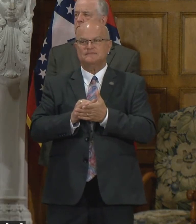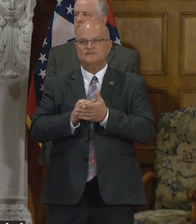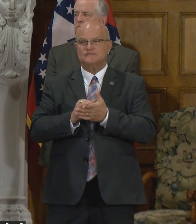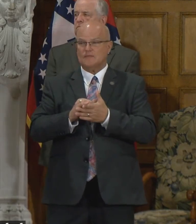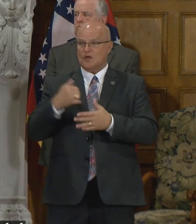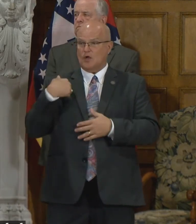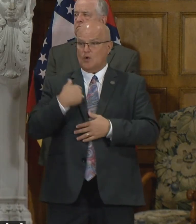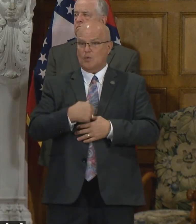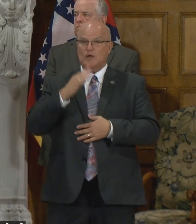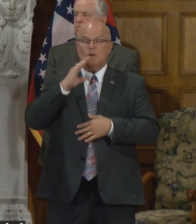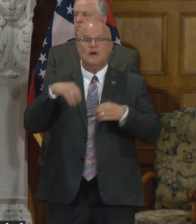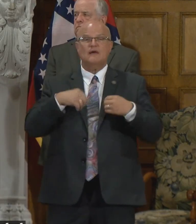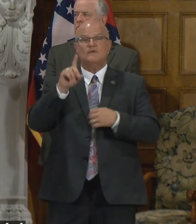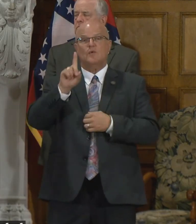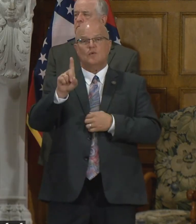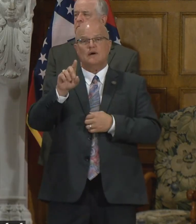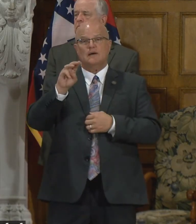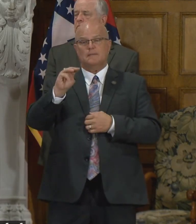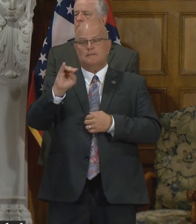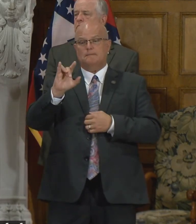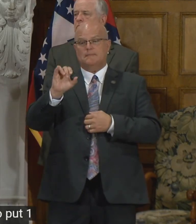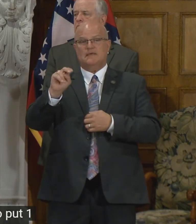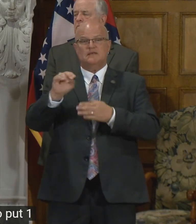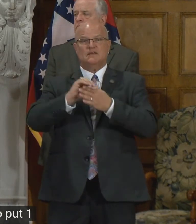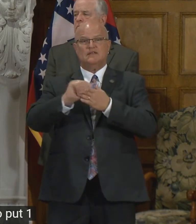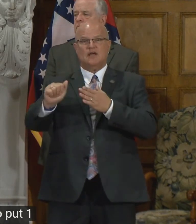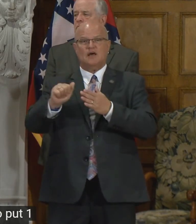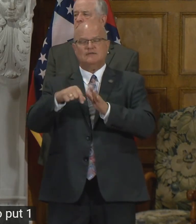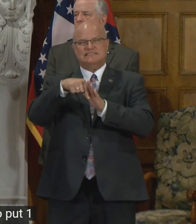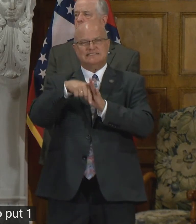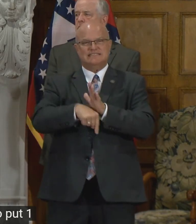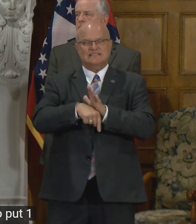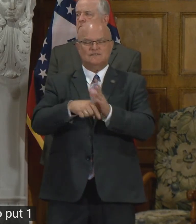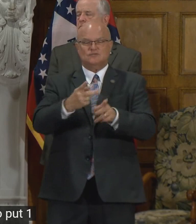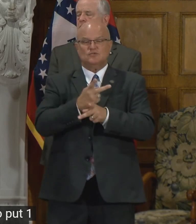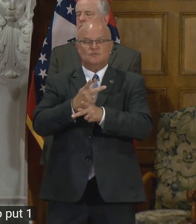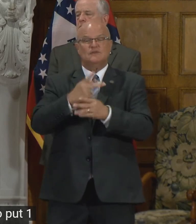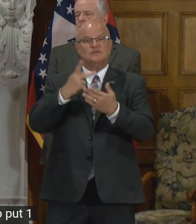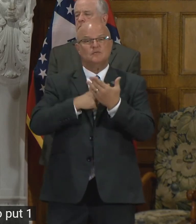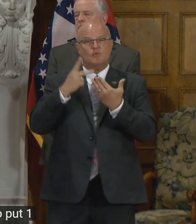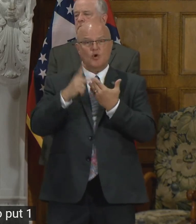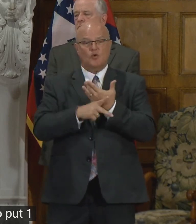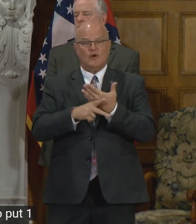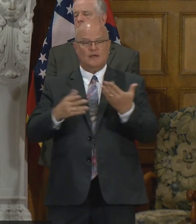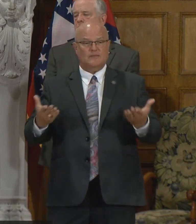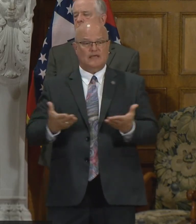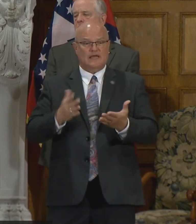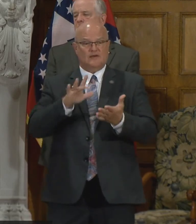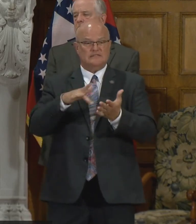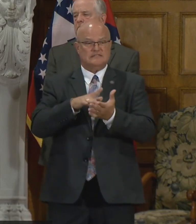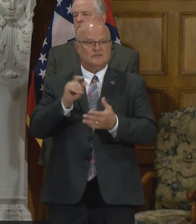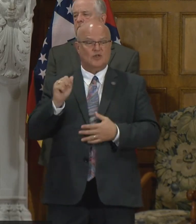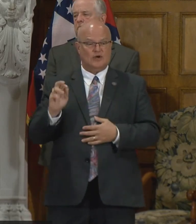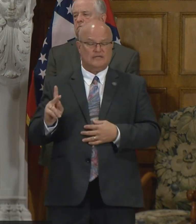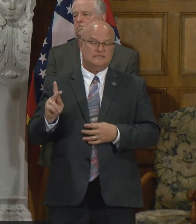That we're going to put $1,000,000 into an intensive supervision program here in Central Arkansas.